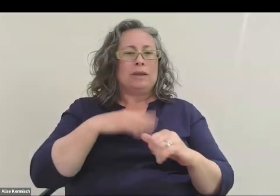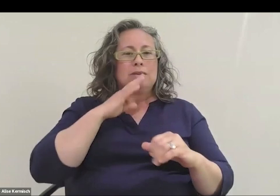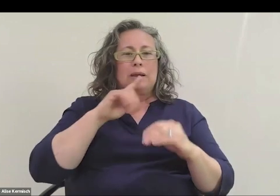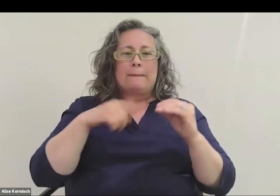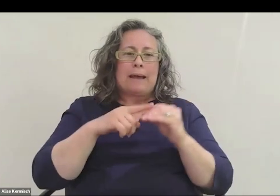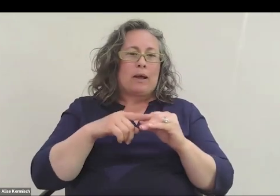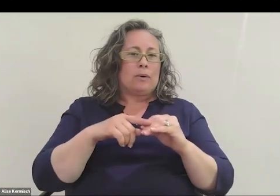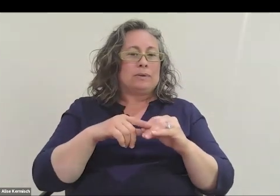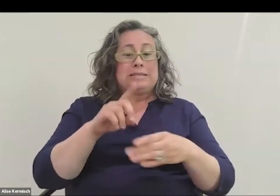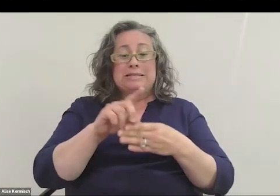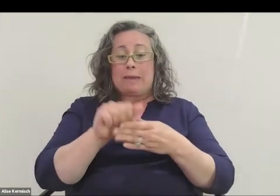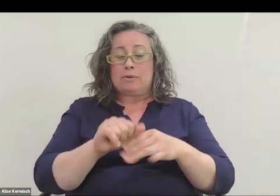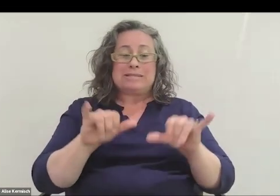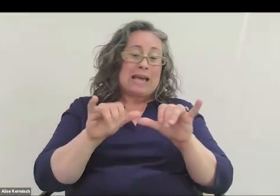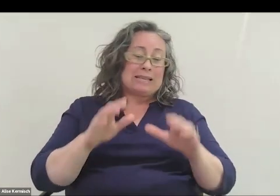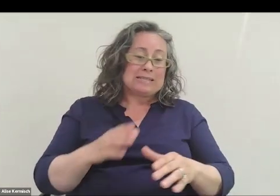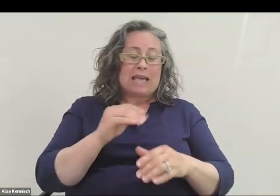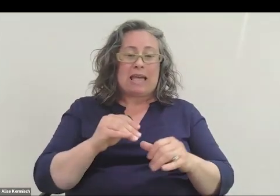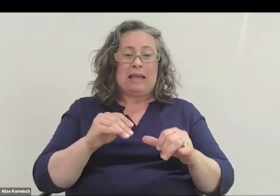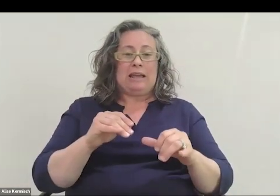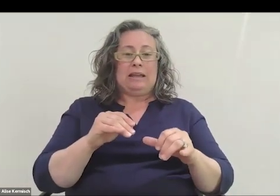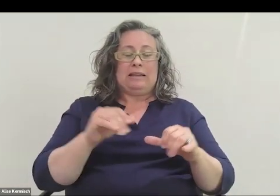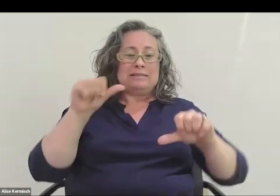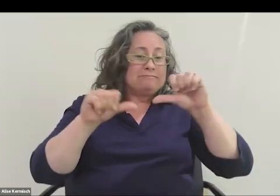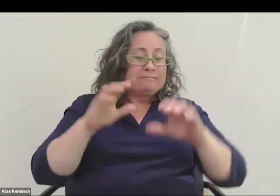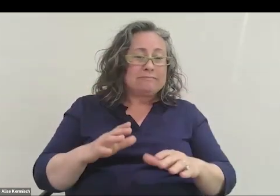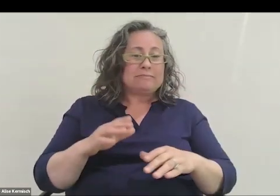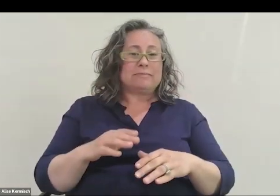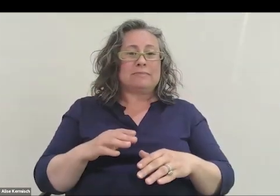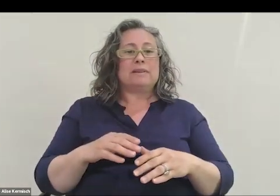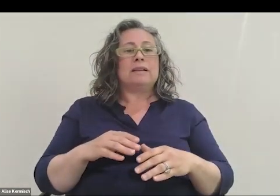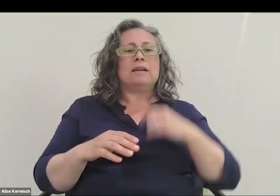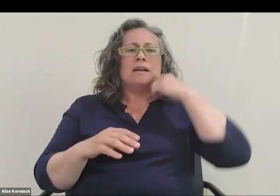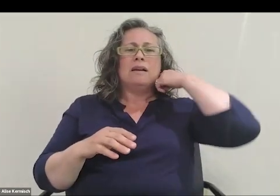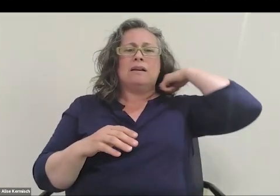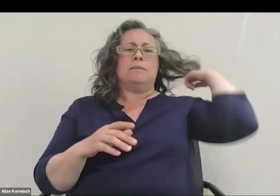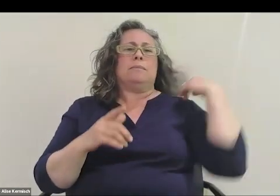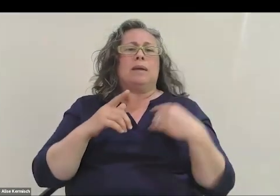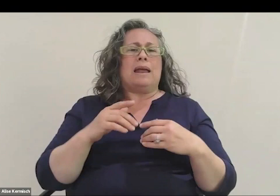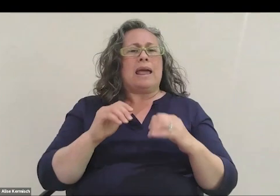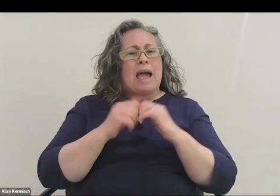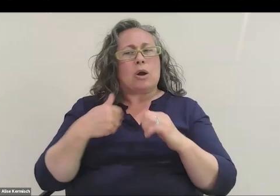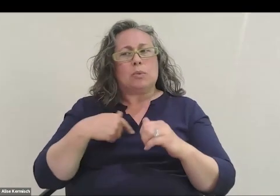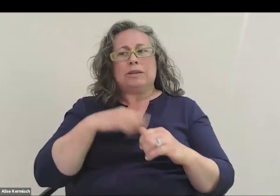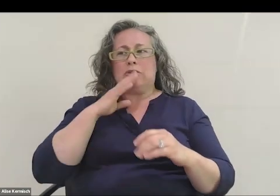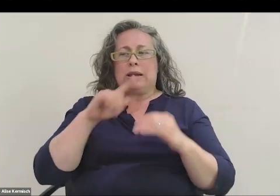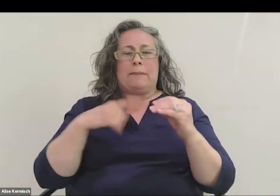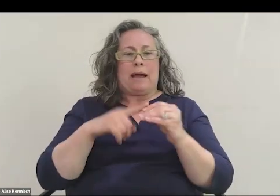who are sometimes abnormalized for the disabilities that they have and how we talk about disability technologies.